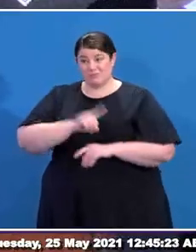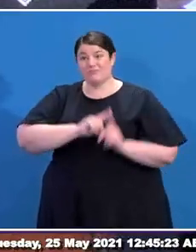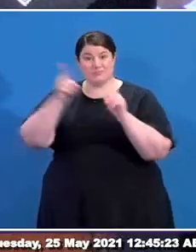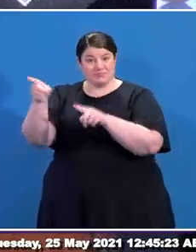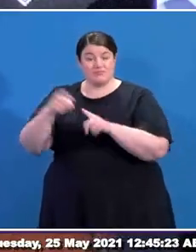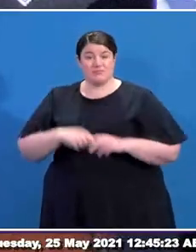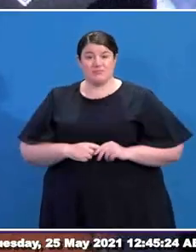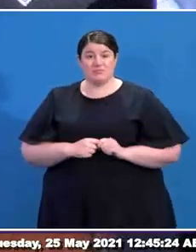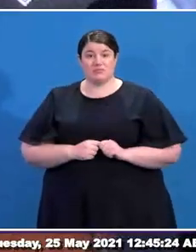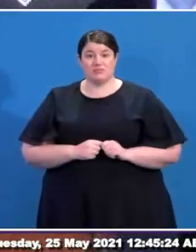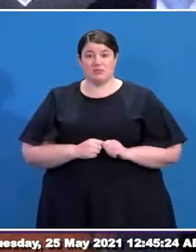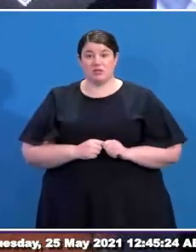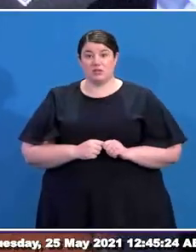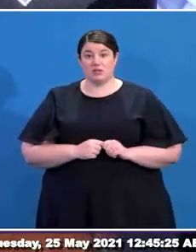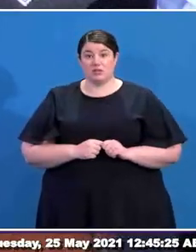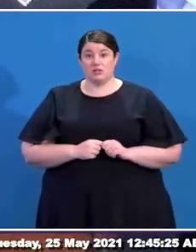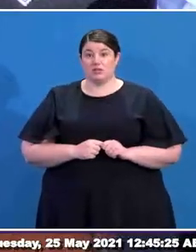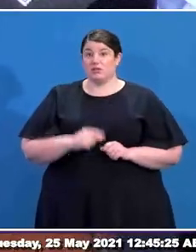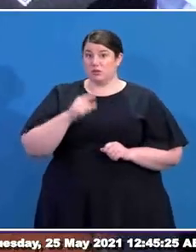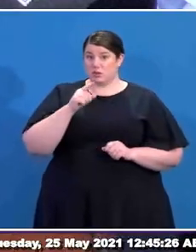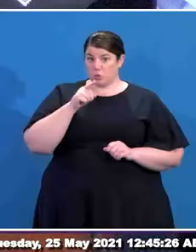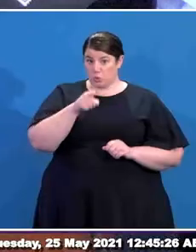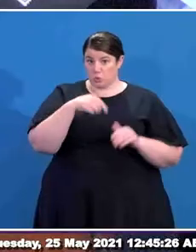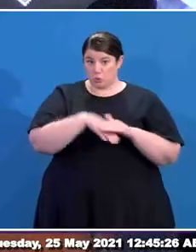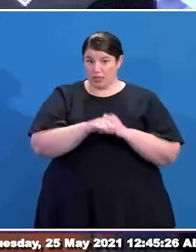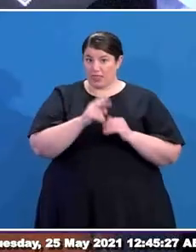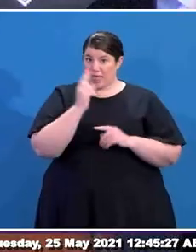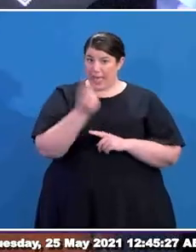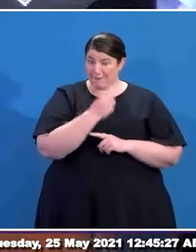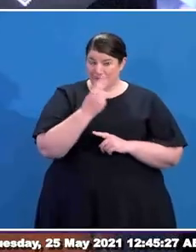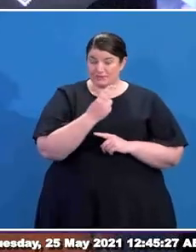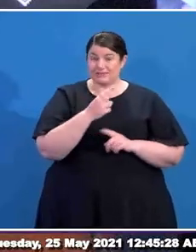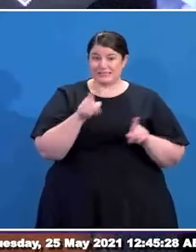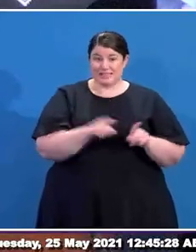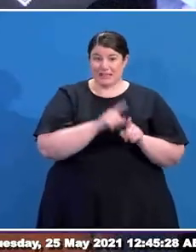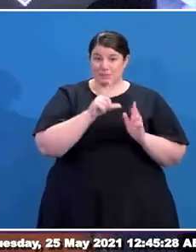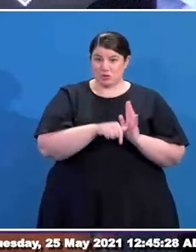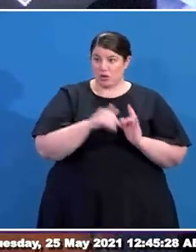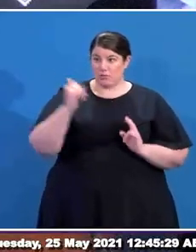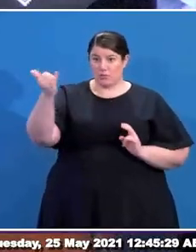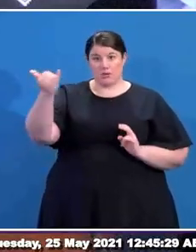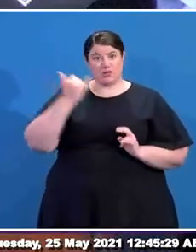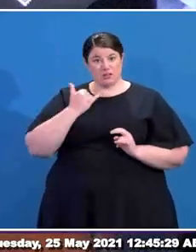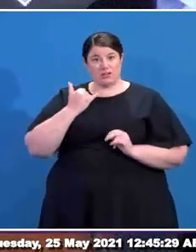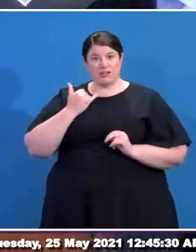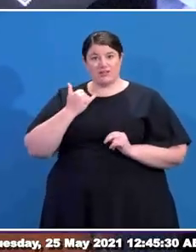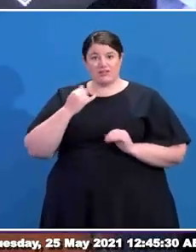Now, while you were in the ambulance, did you get a call from the Quality and Safeguards Commission about the complaint